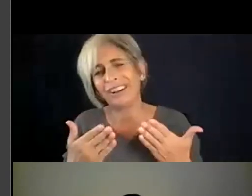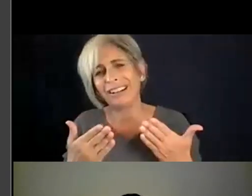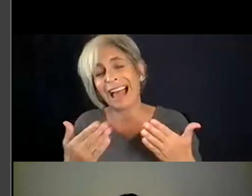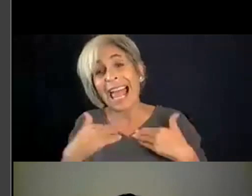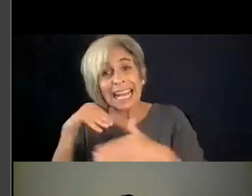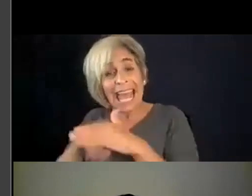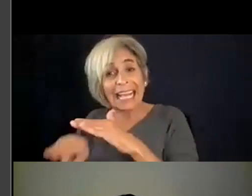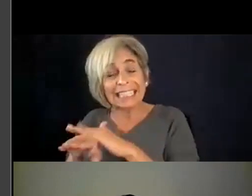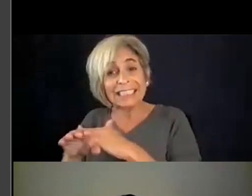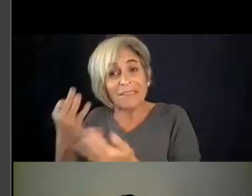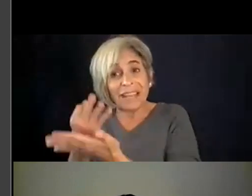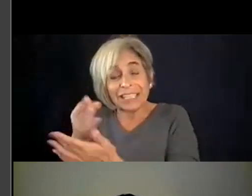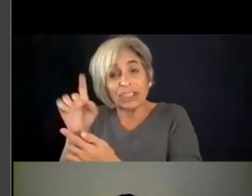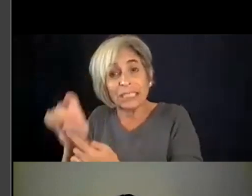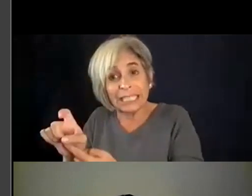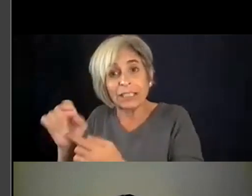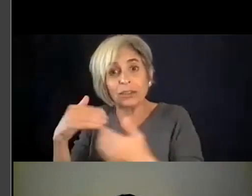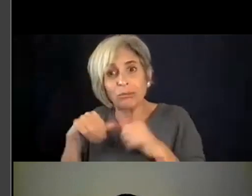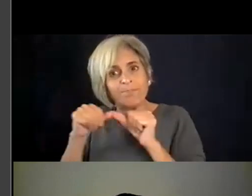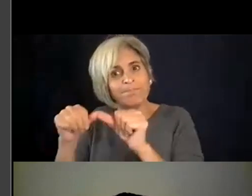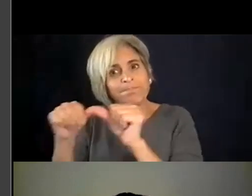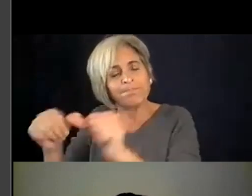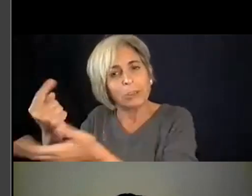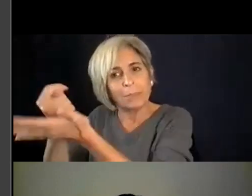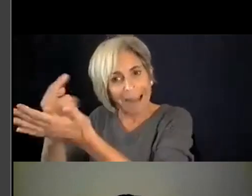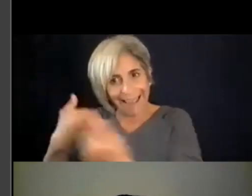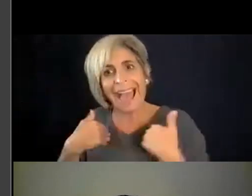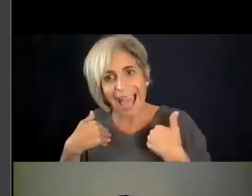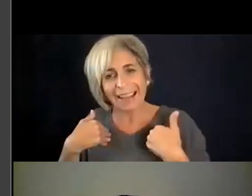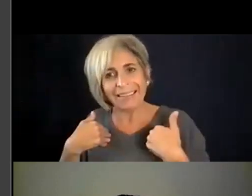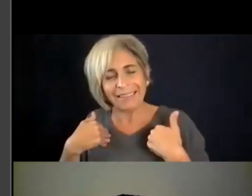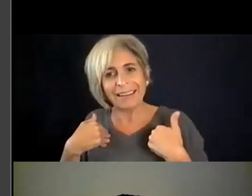the financial means to receive ongoing treatment and management of my hearing loss.